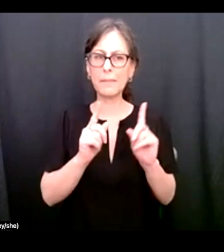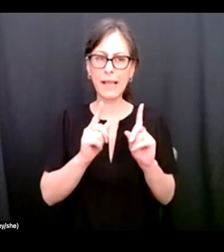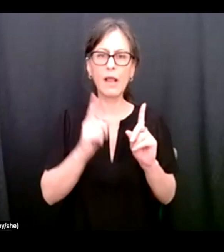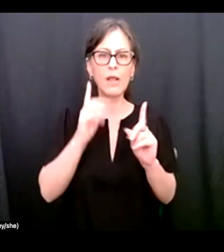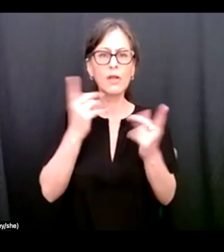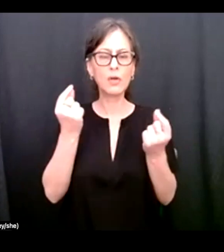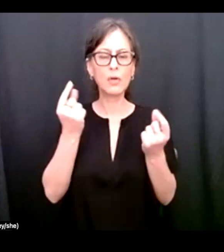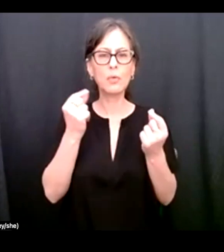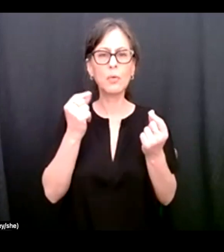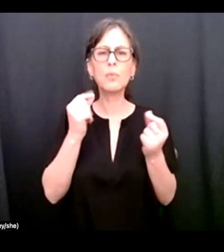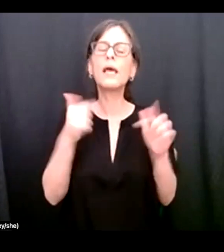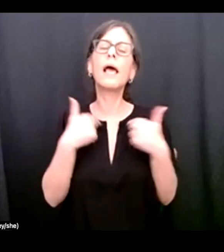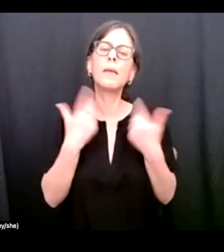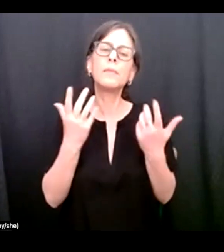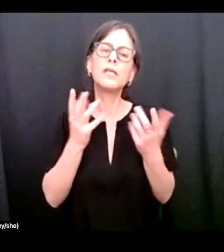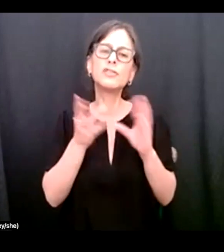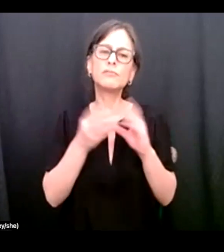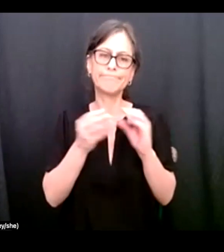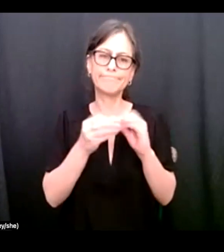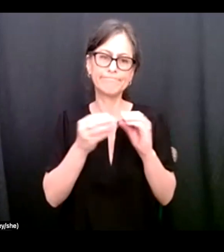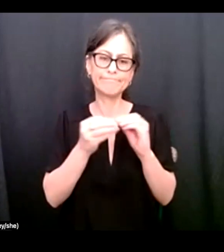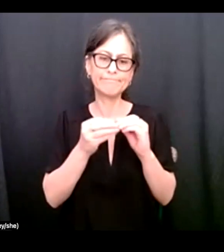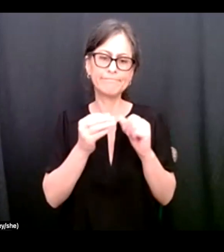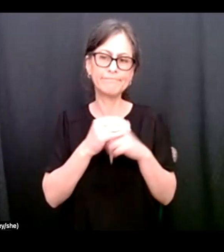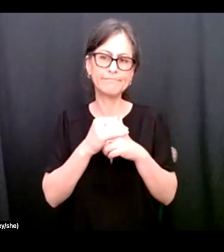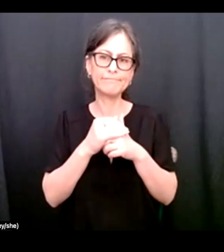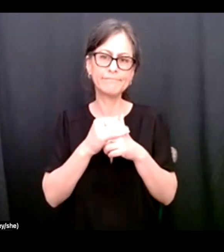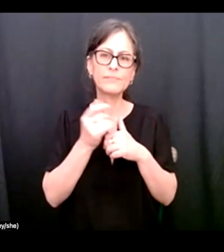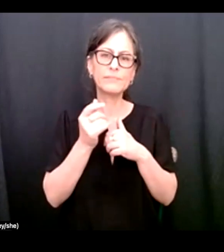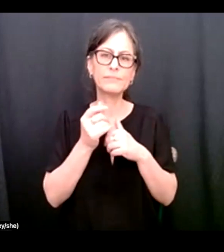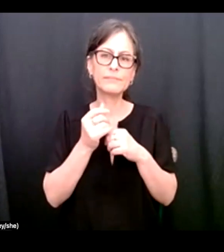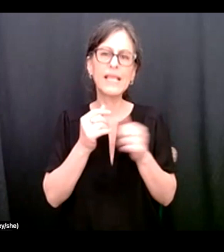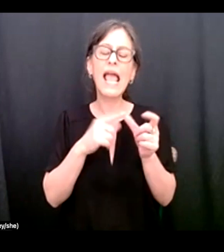through. Well, I'm going to talk a little and then we're going to walk through kind of the building